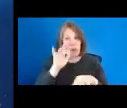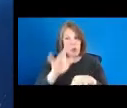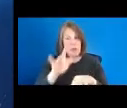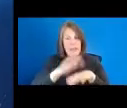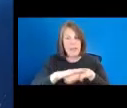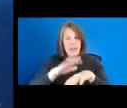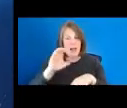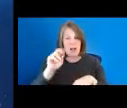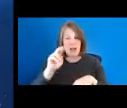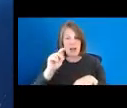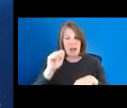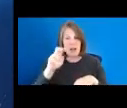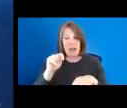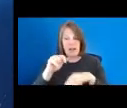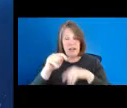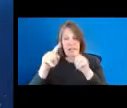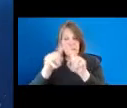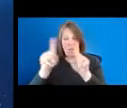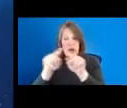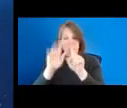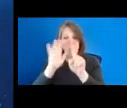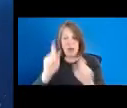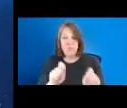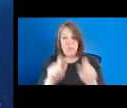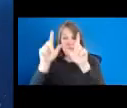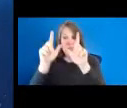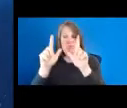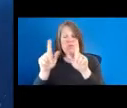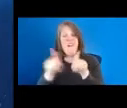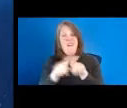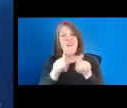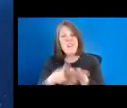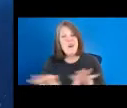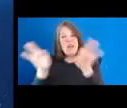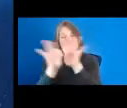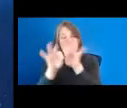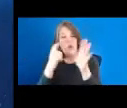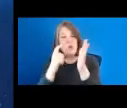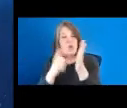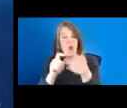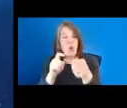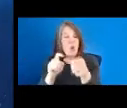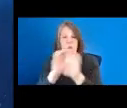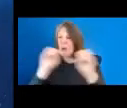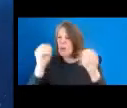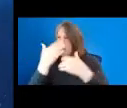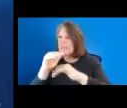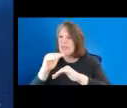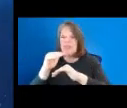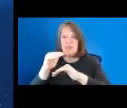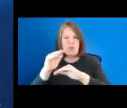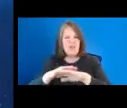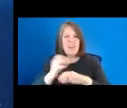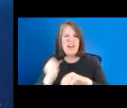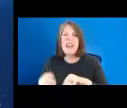it will open. 16:26:15 Also, important to know that it is no restriction on the amount of content you can add.